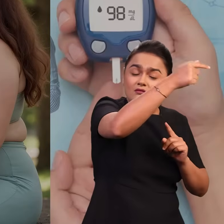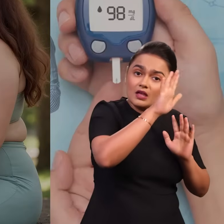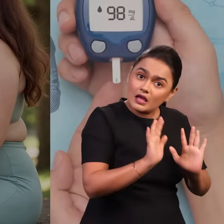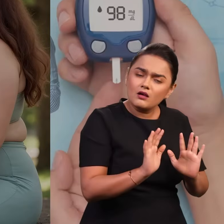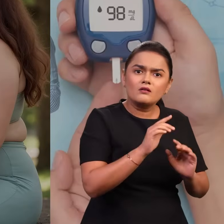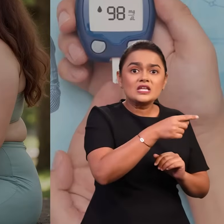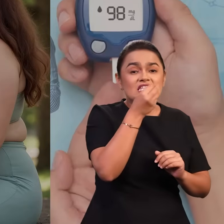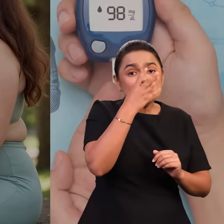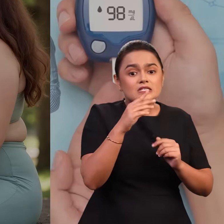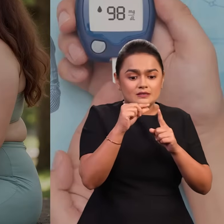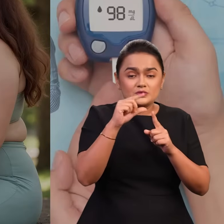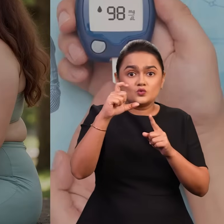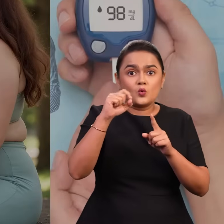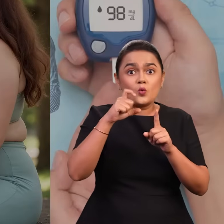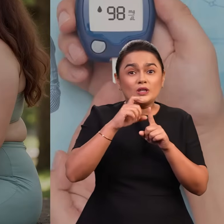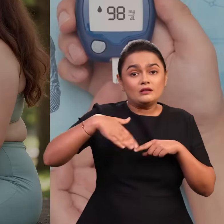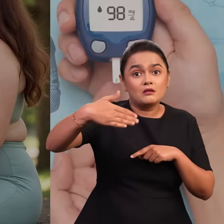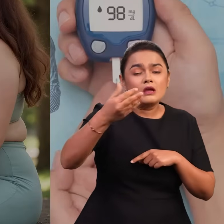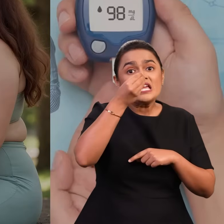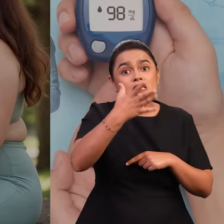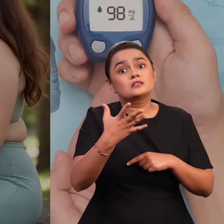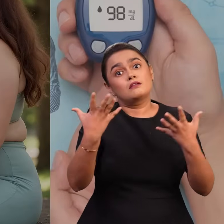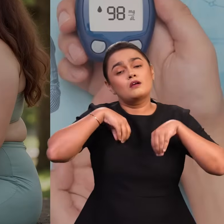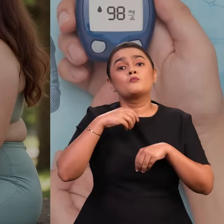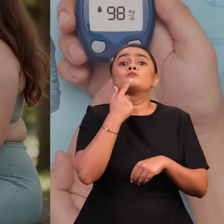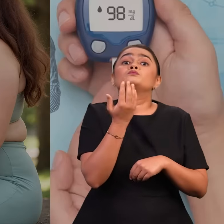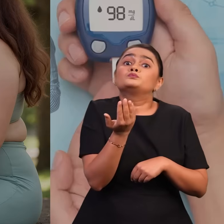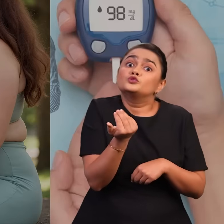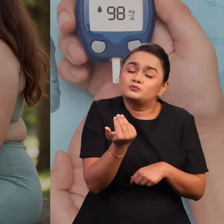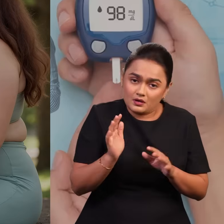They are very prone to develop pcod in their life. Secondly.